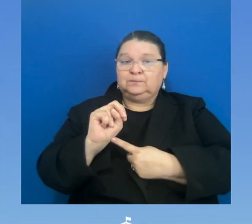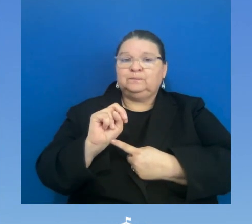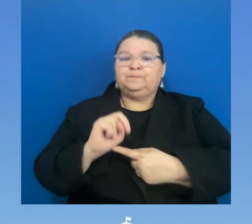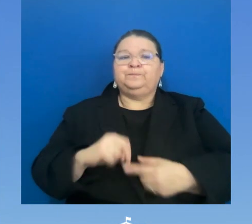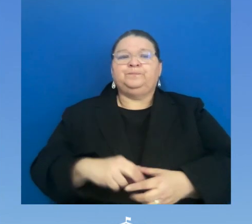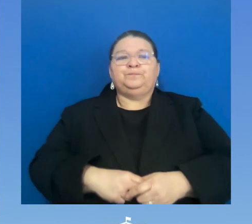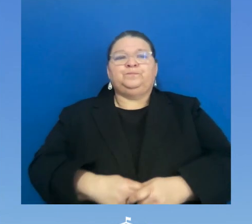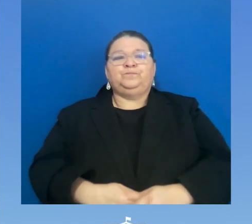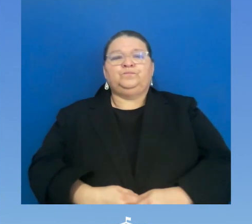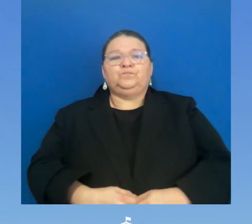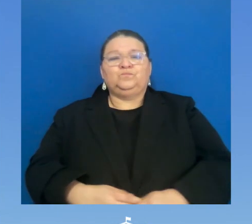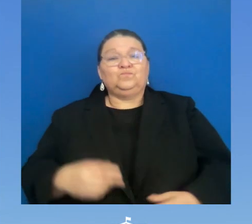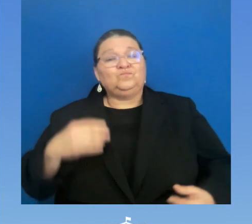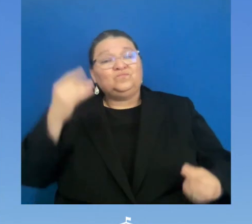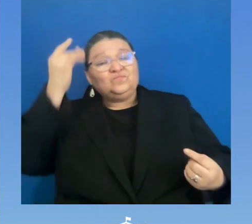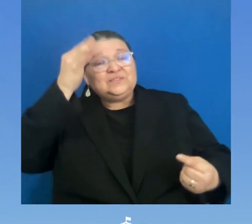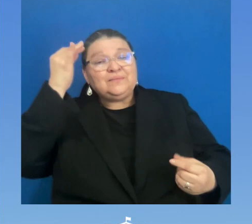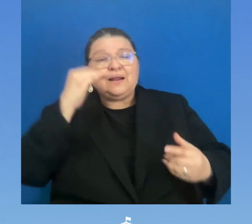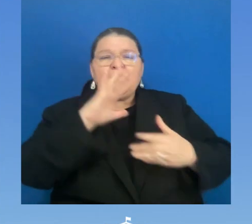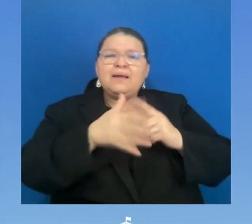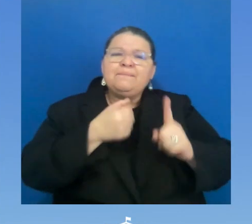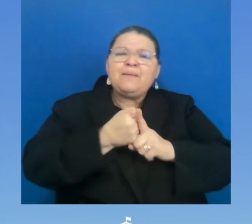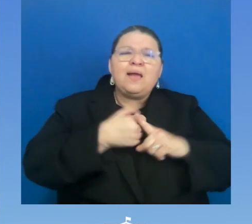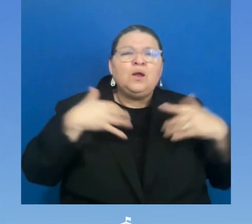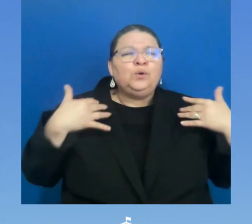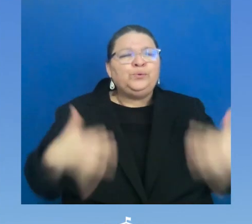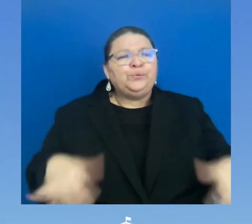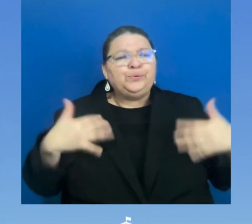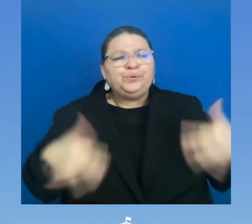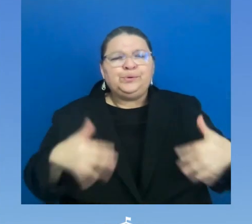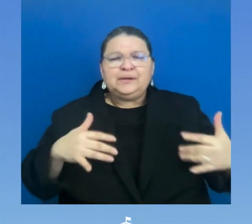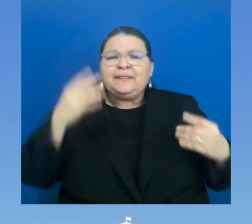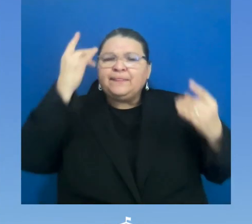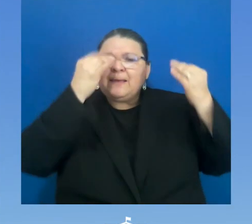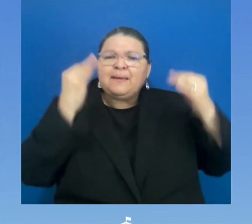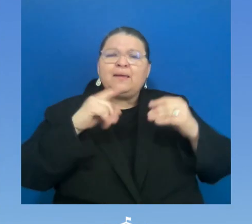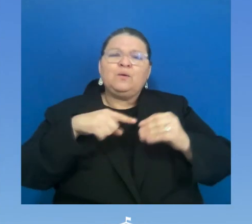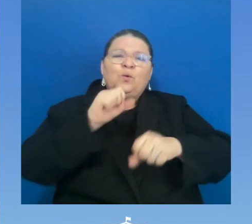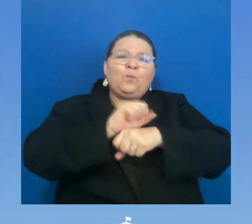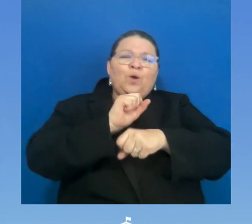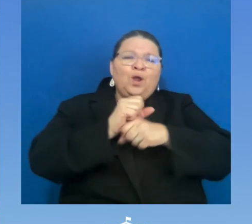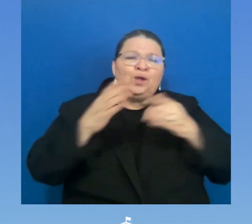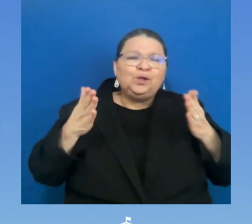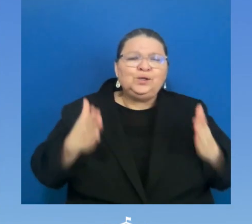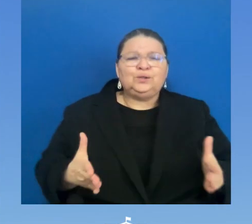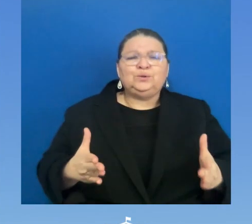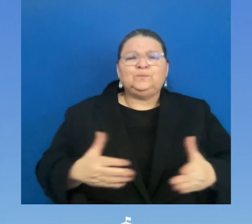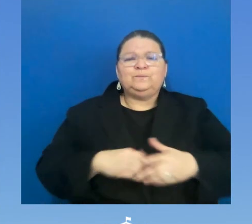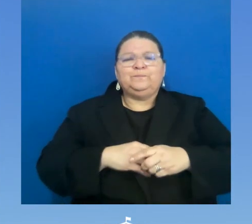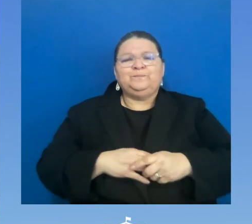I think about workers like I met Leslie Cotton in Portland, Oregon. Leslie was living with her elderly dad,